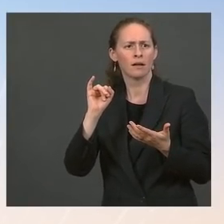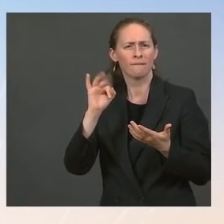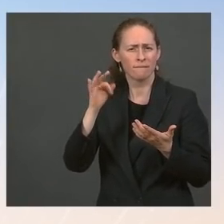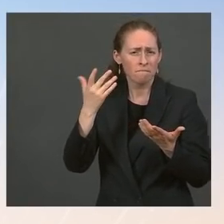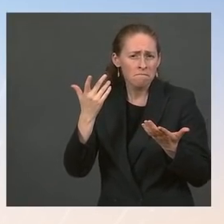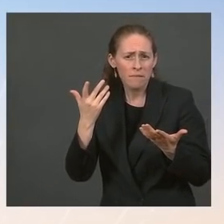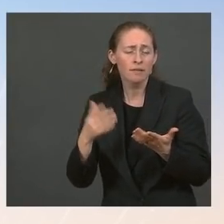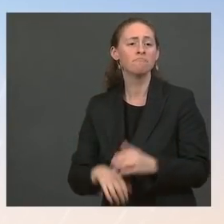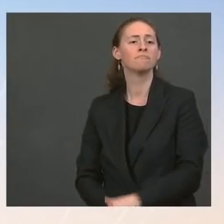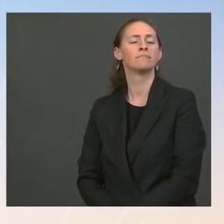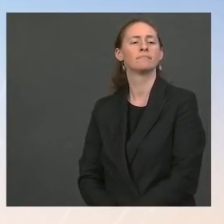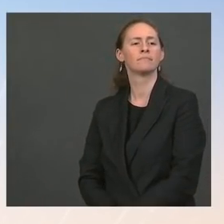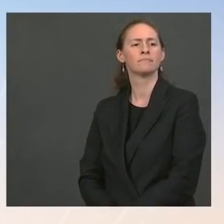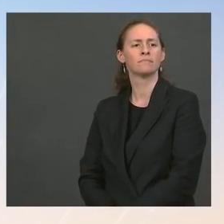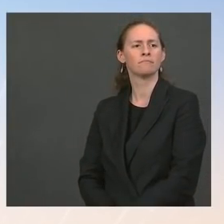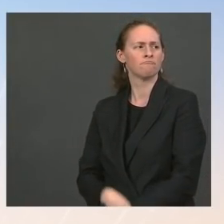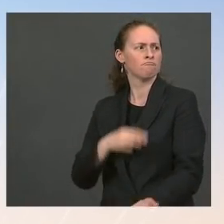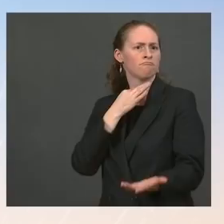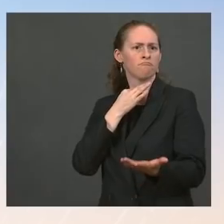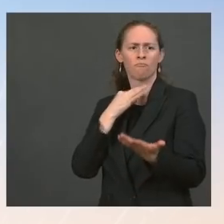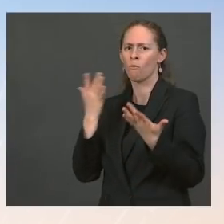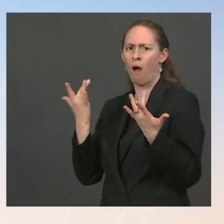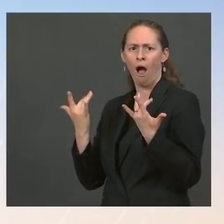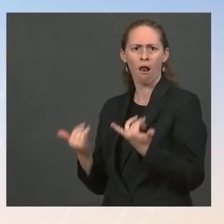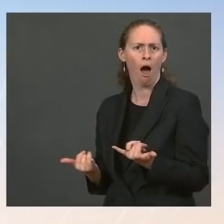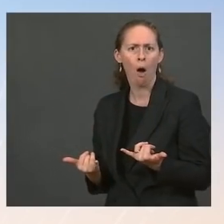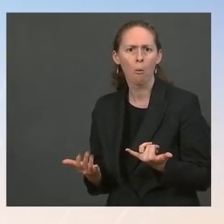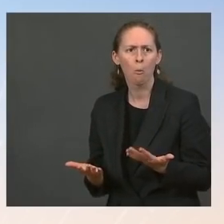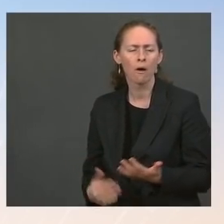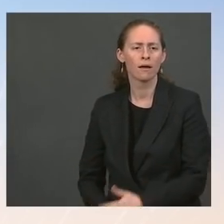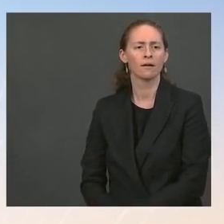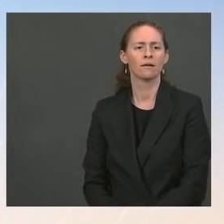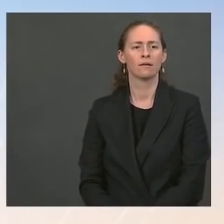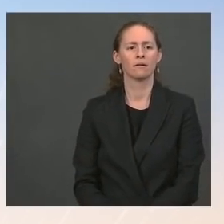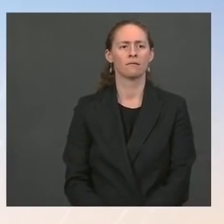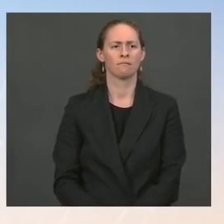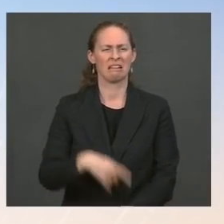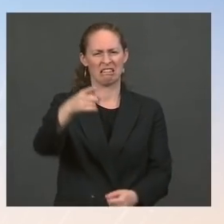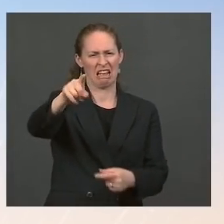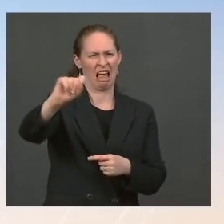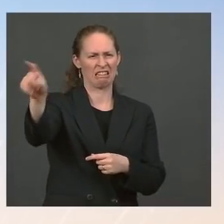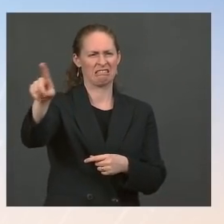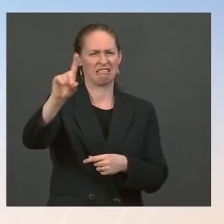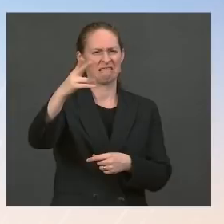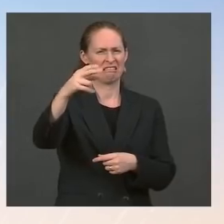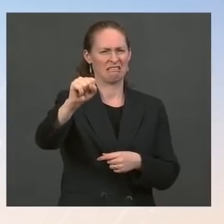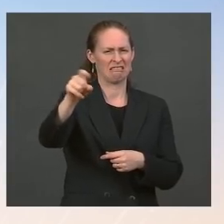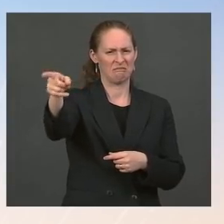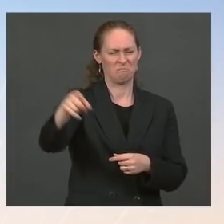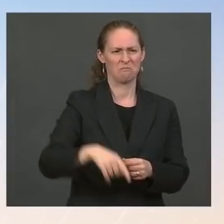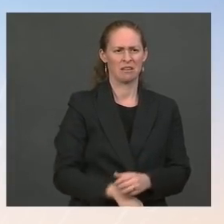And what are the goals for that? Ms. Psaki: I think the Department of Homeland Security would really have all the details on this. I'm happy to check with them or connect you